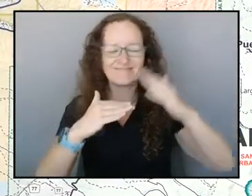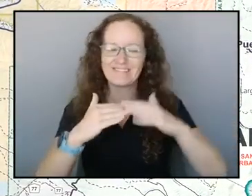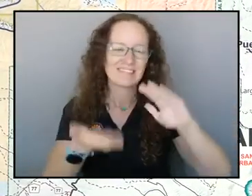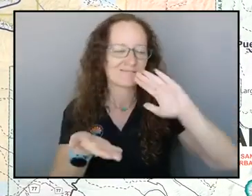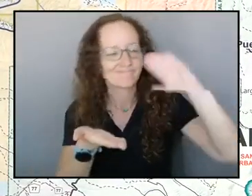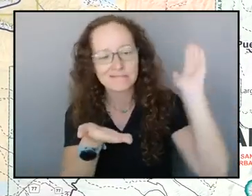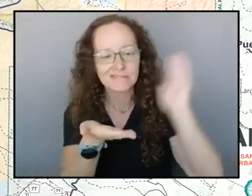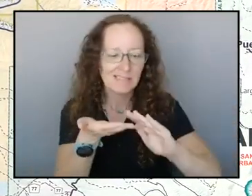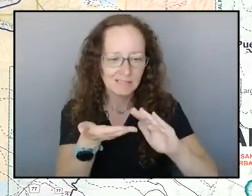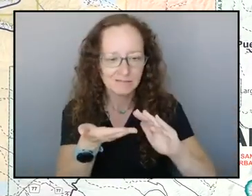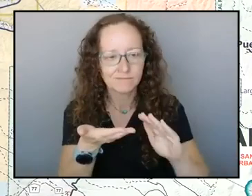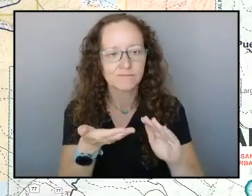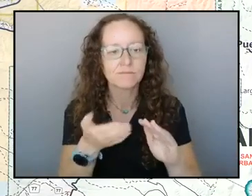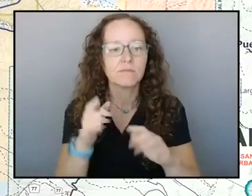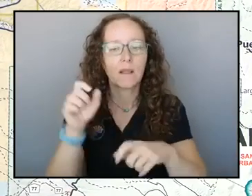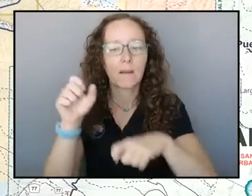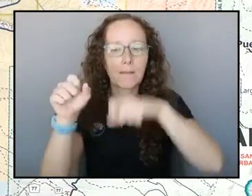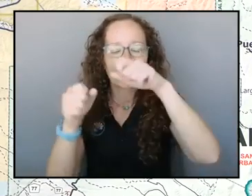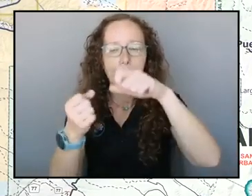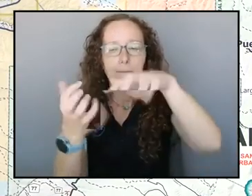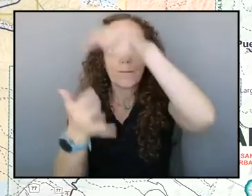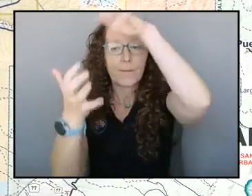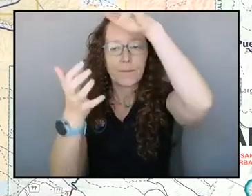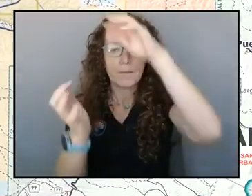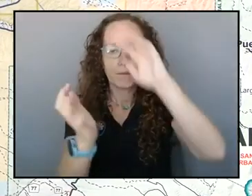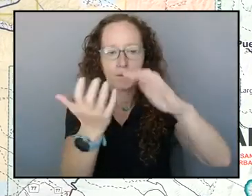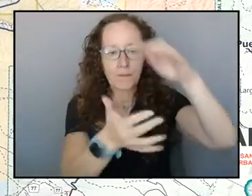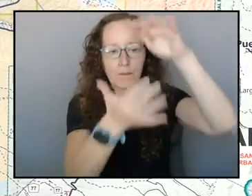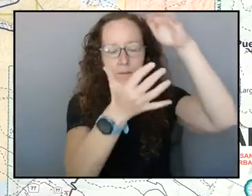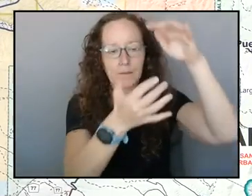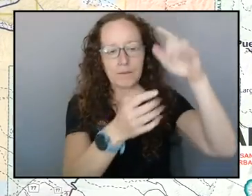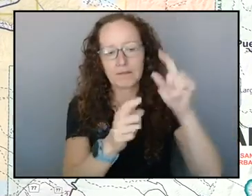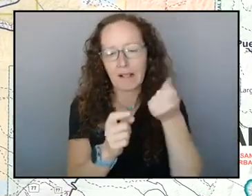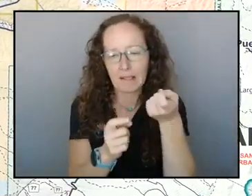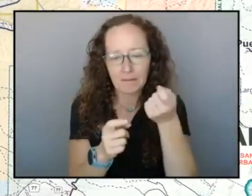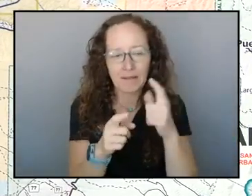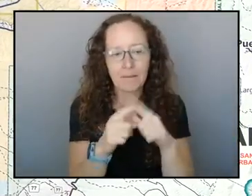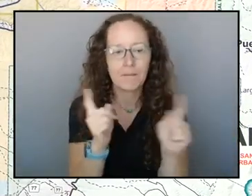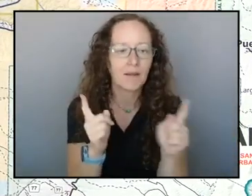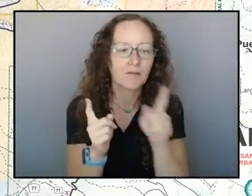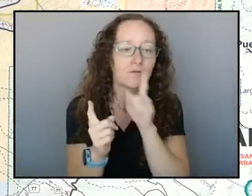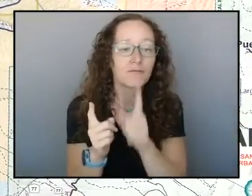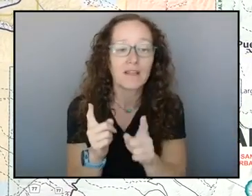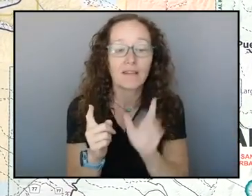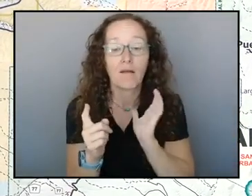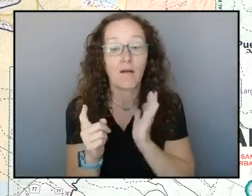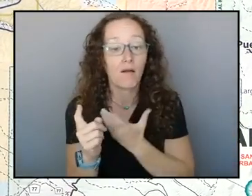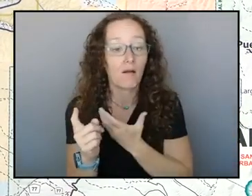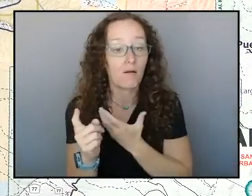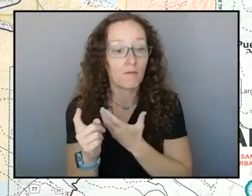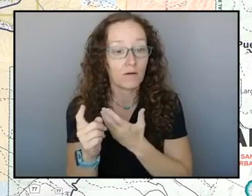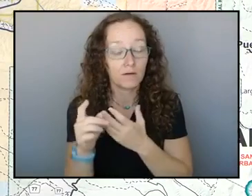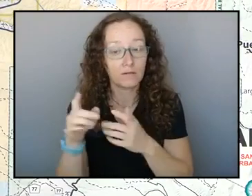unfortunately it managed to miss all of our RAWS sites. So all the different weather stations that we plugged in in